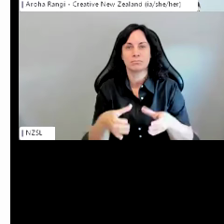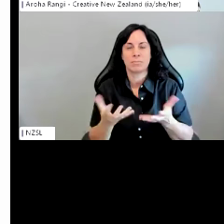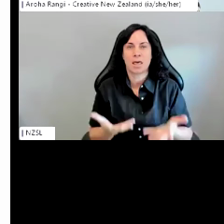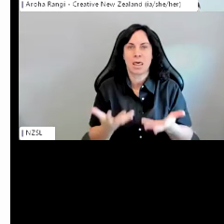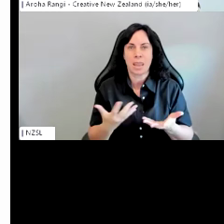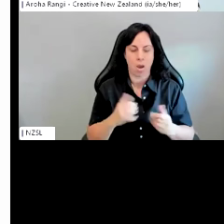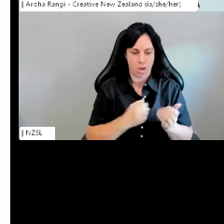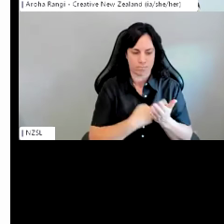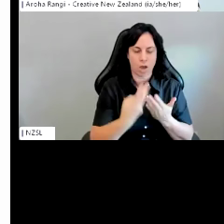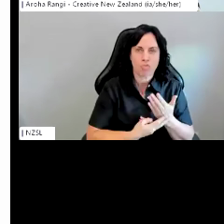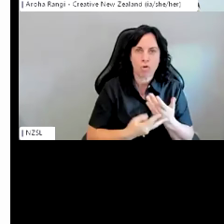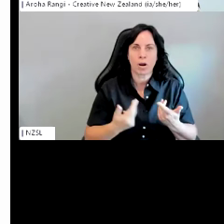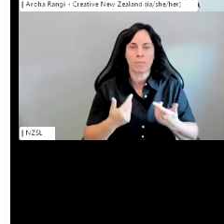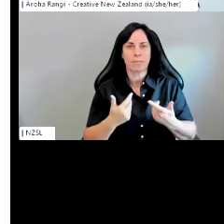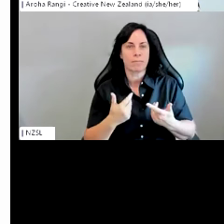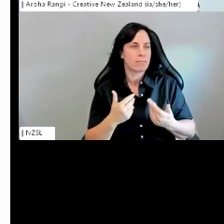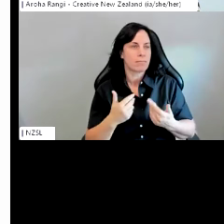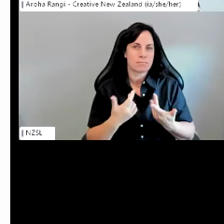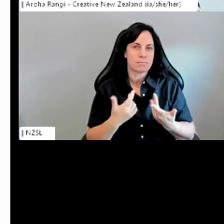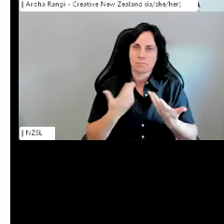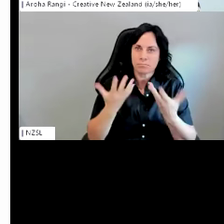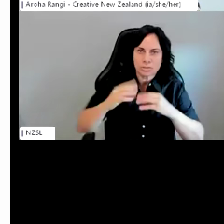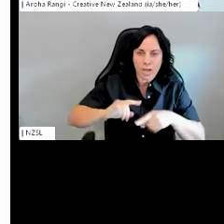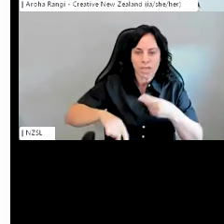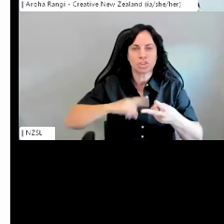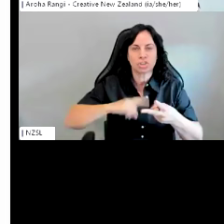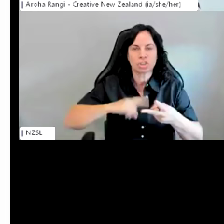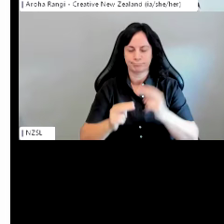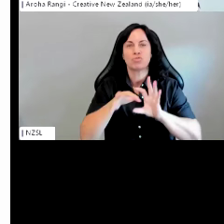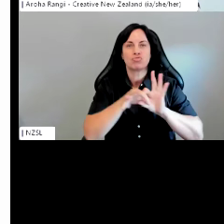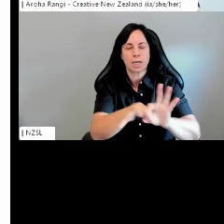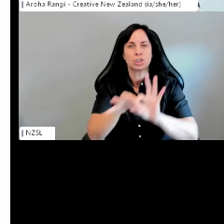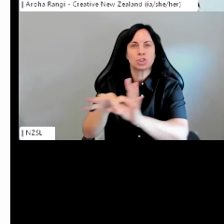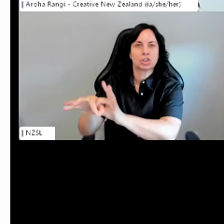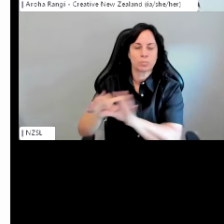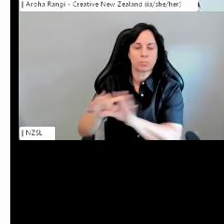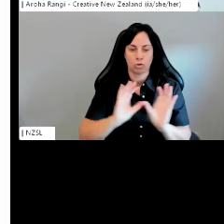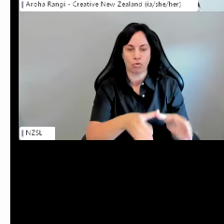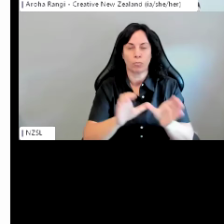and in terms of communication and in terms of relationships to try and make those people make